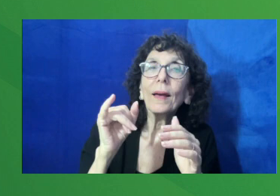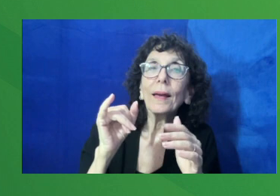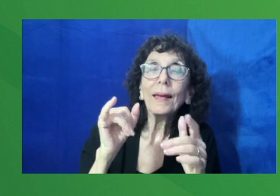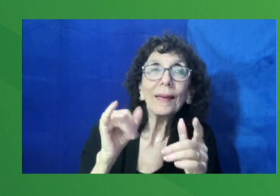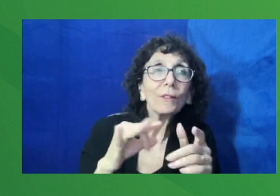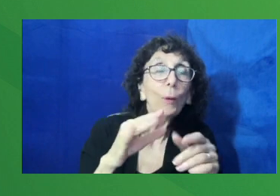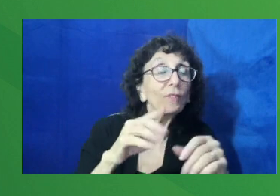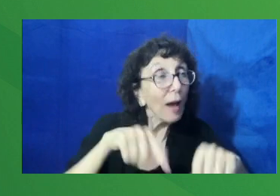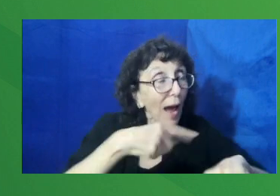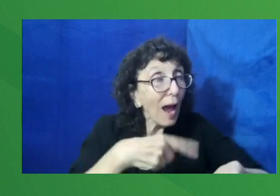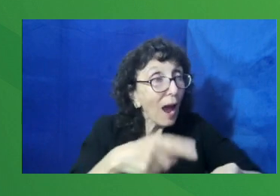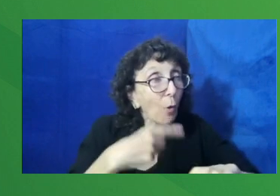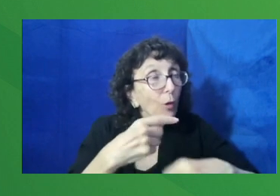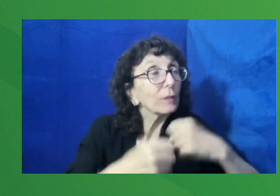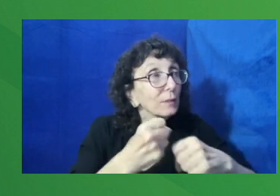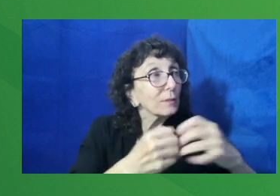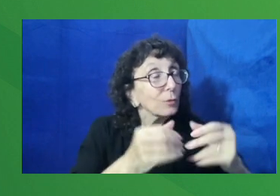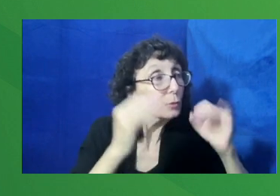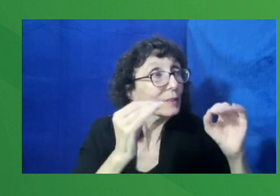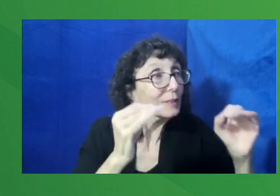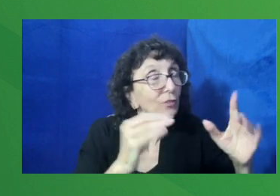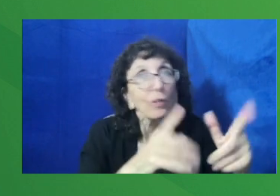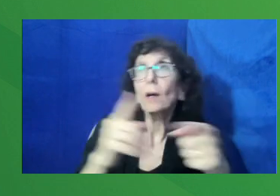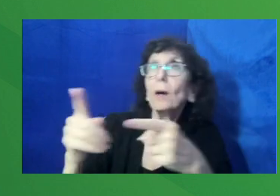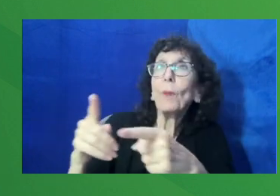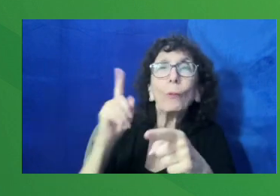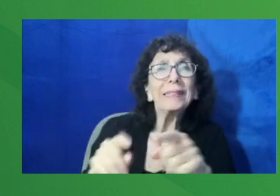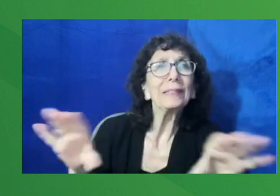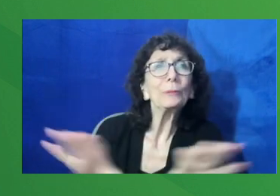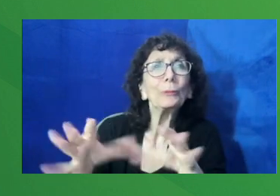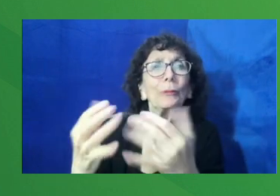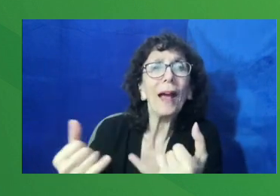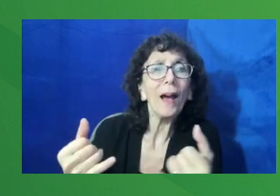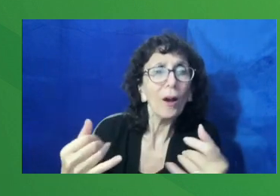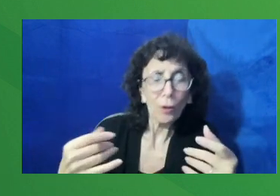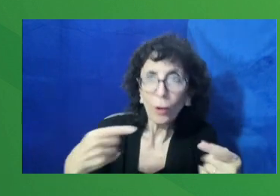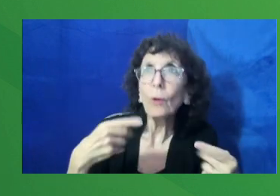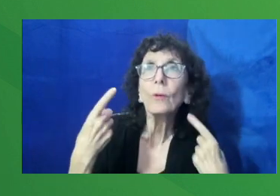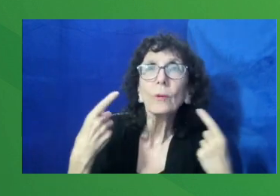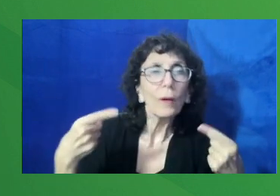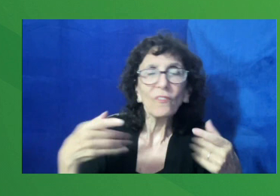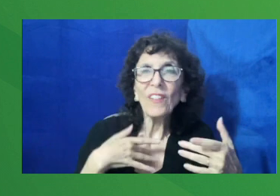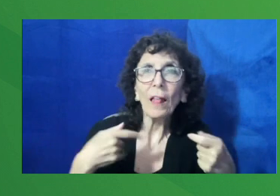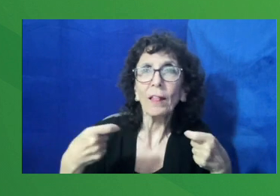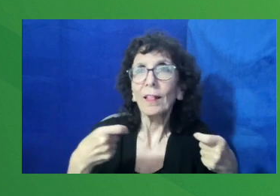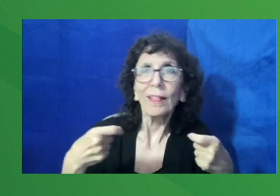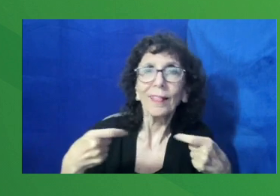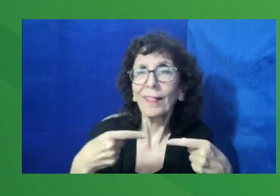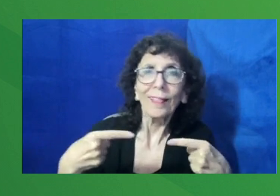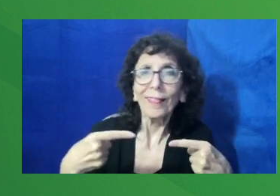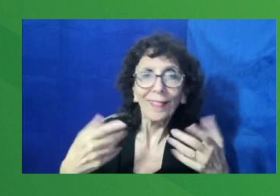action and change? That's something we grapple with all the time. We also need to be clear in